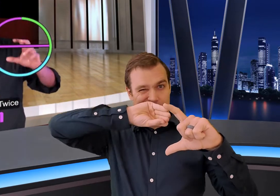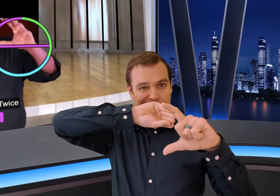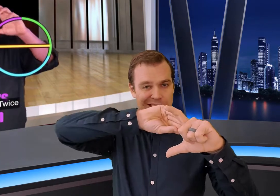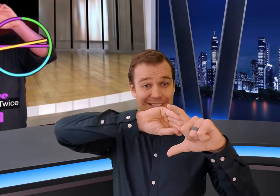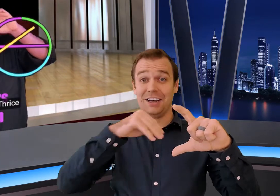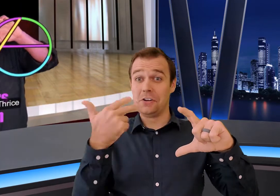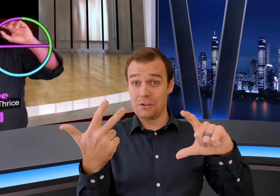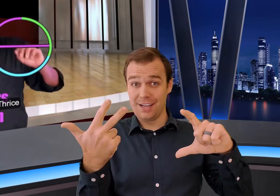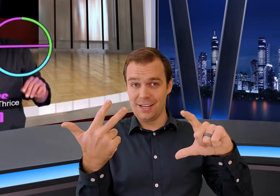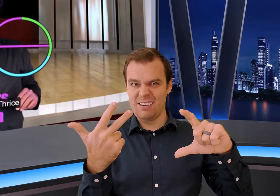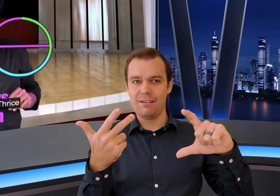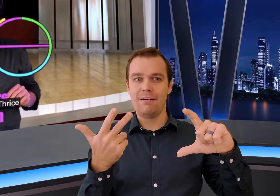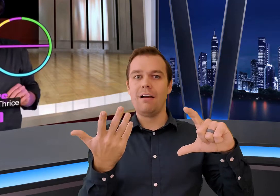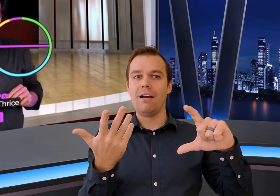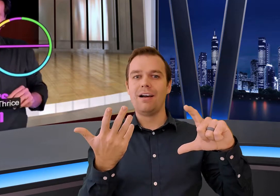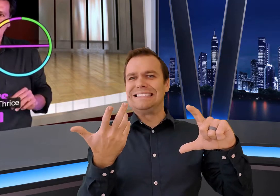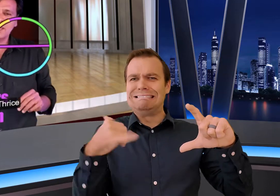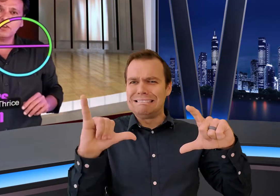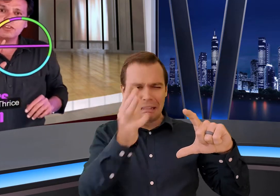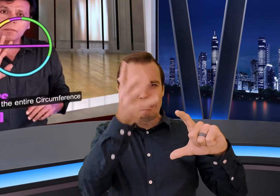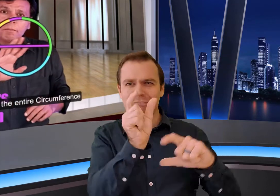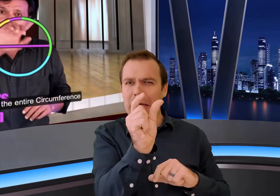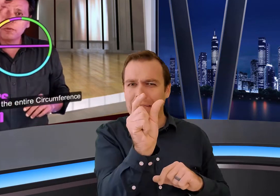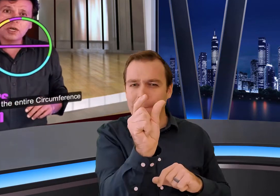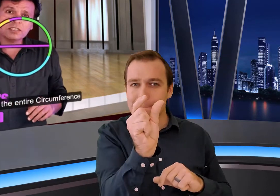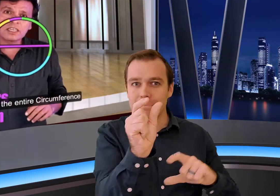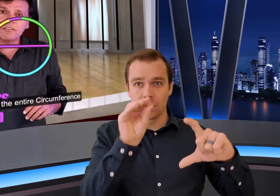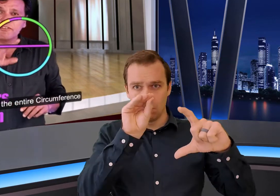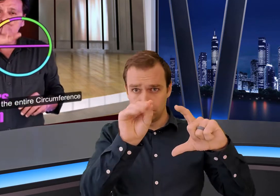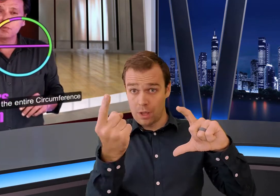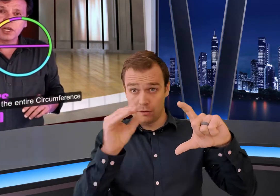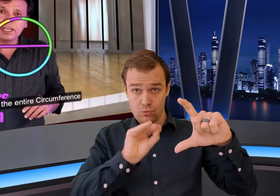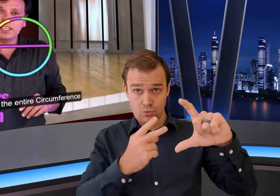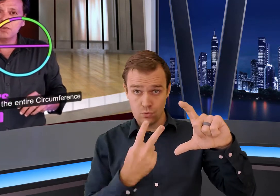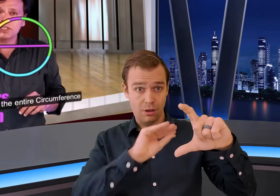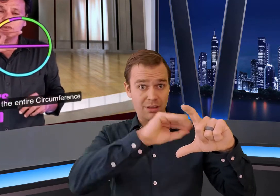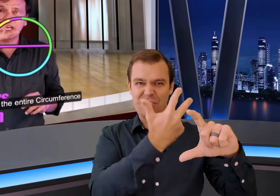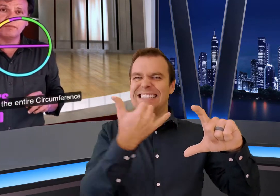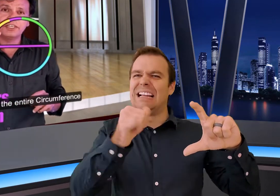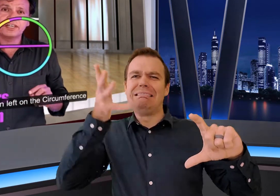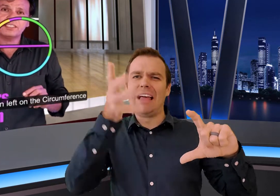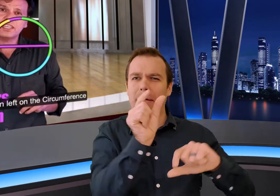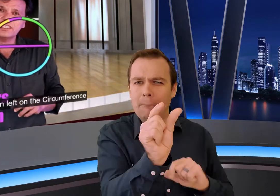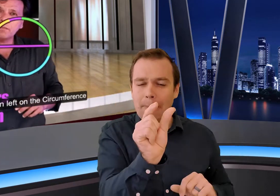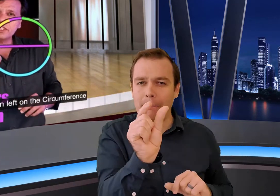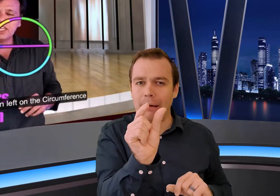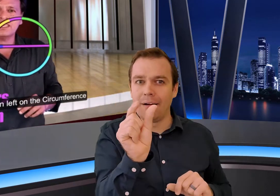Twice Thrice Still, it doesn't cover the entire Circumference